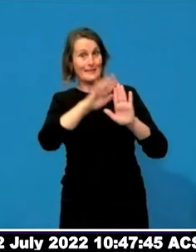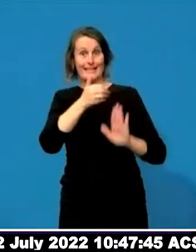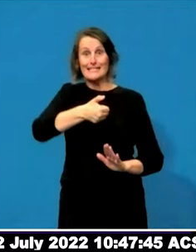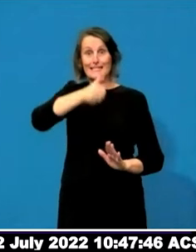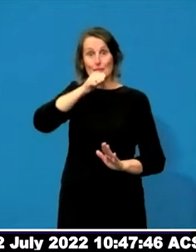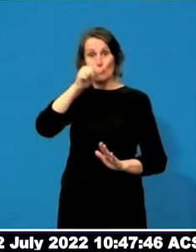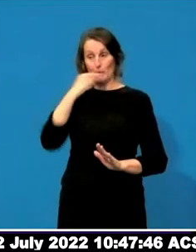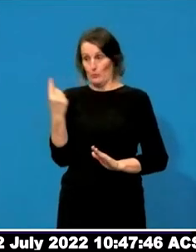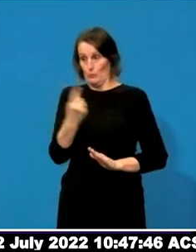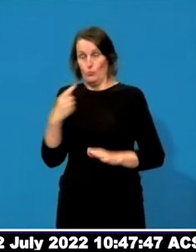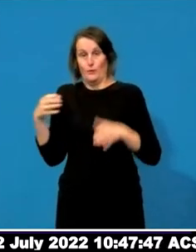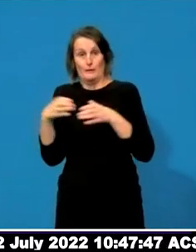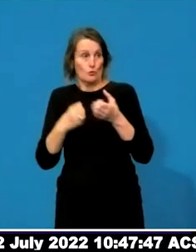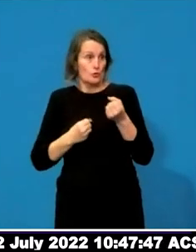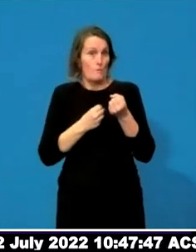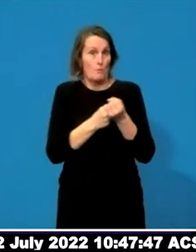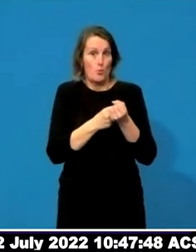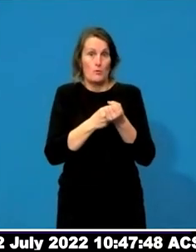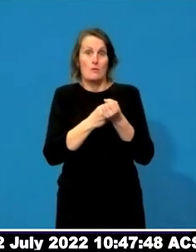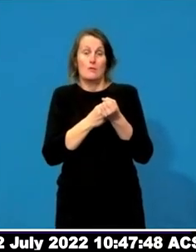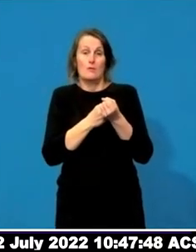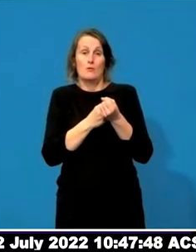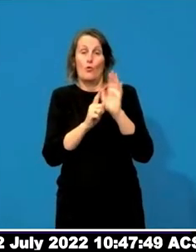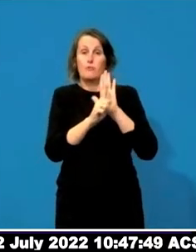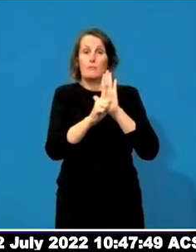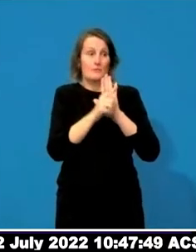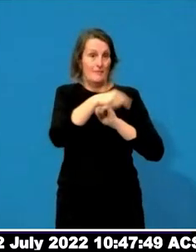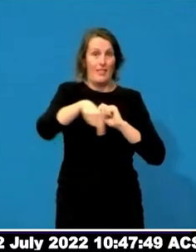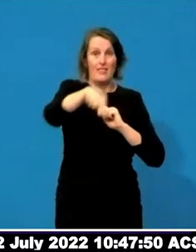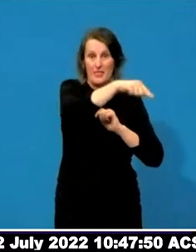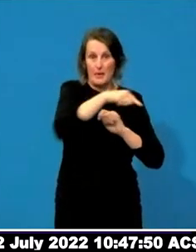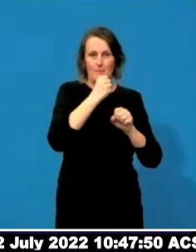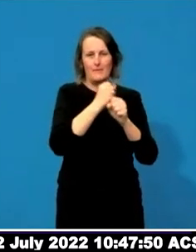we are not intimately involved with every one of those people